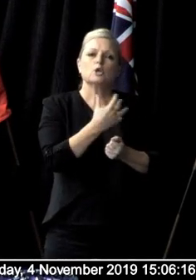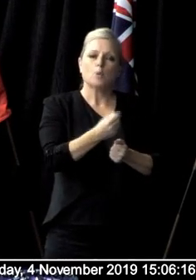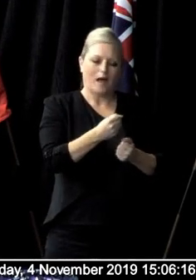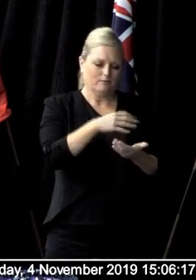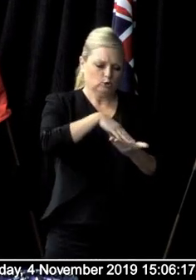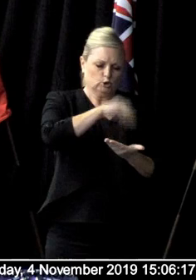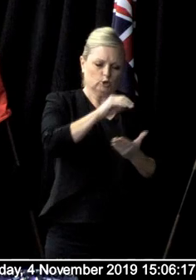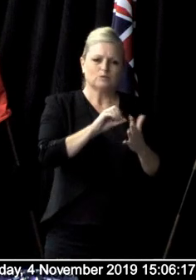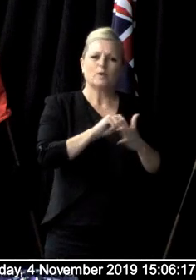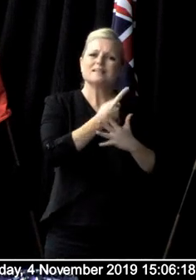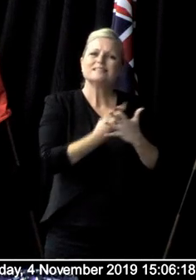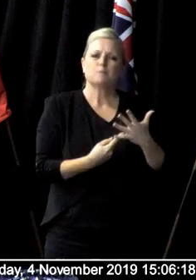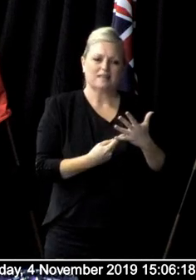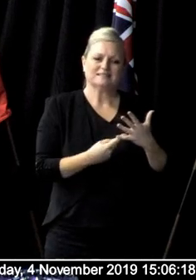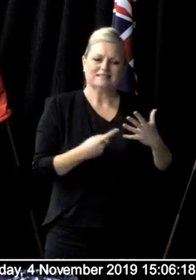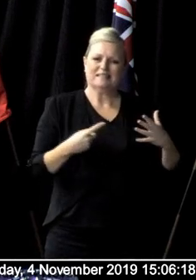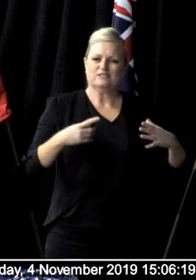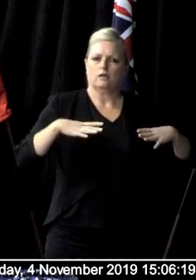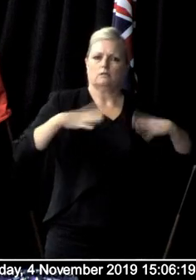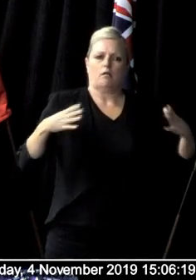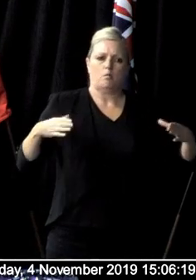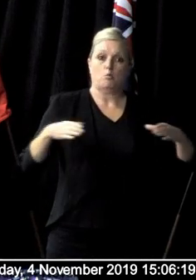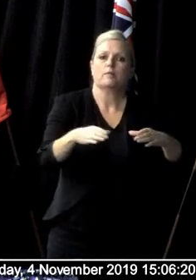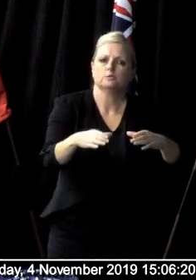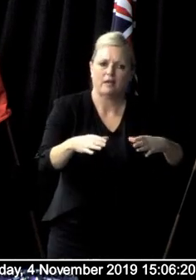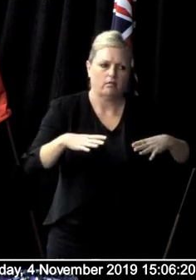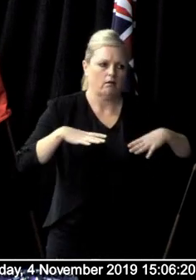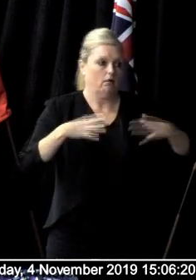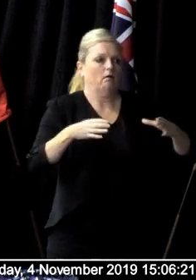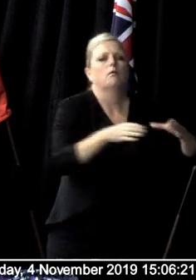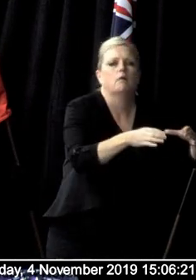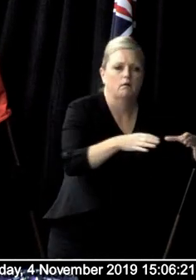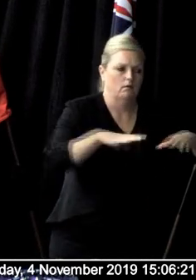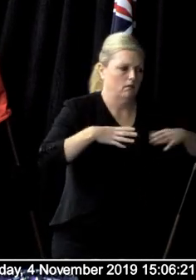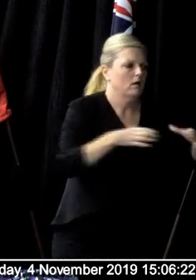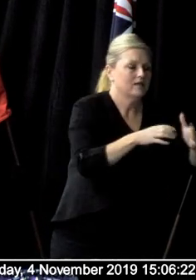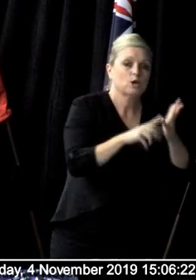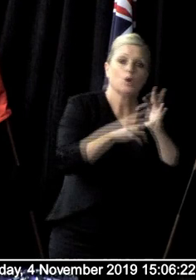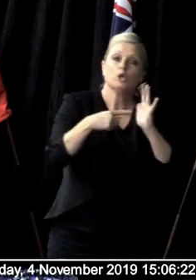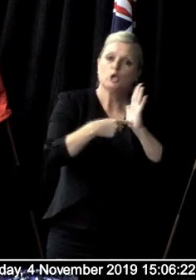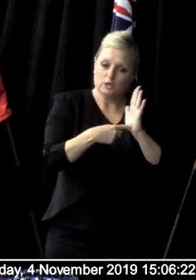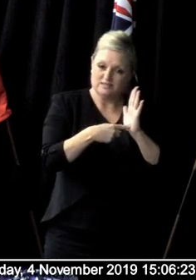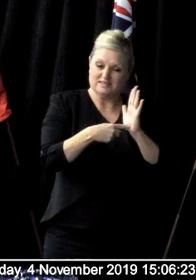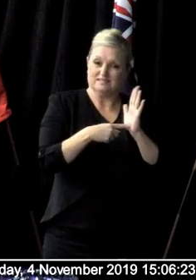So even when the unit has been kind of officially closed, the development of kind